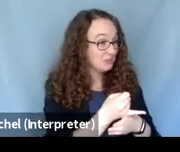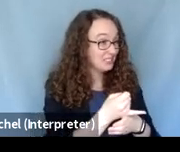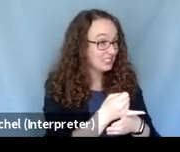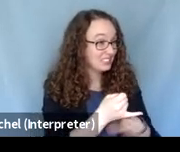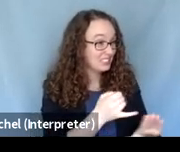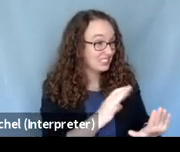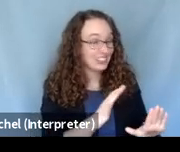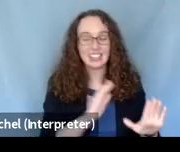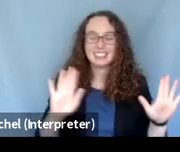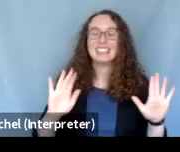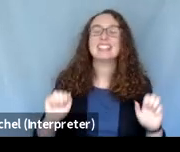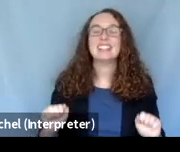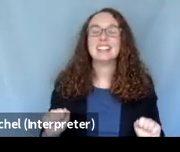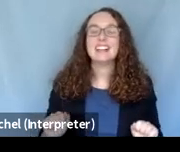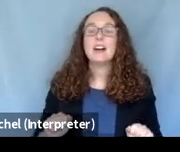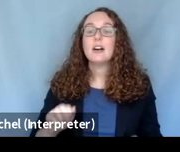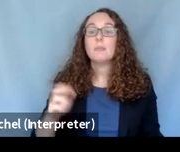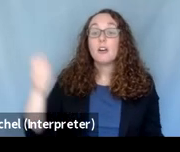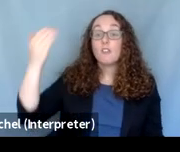Ram Pathways used to be called divisions